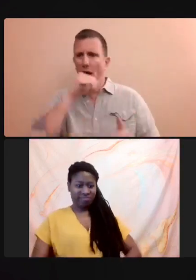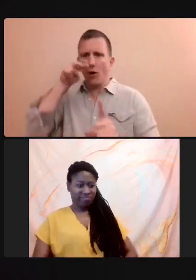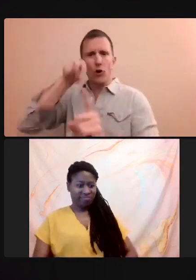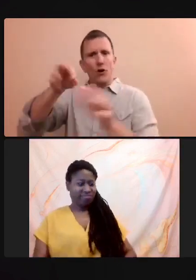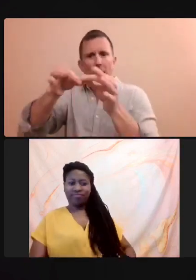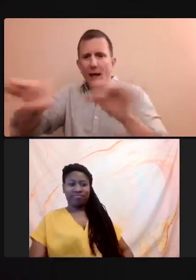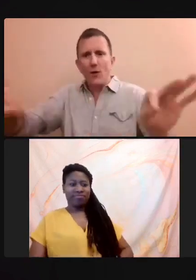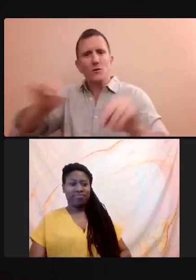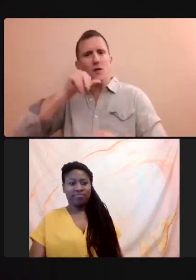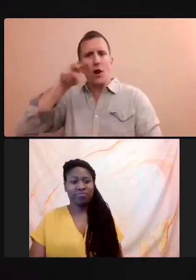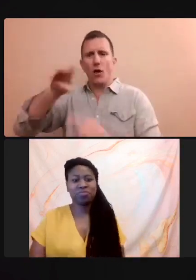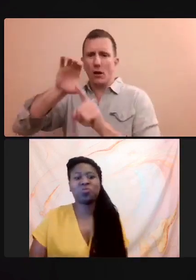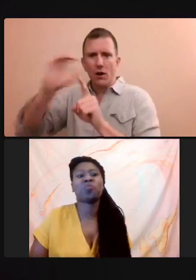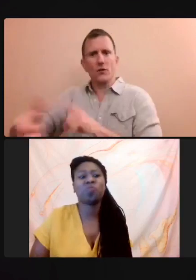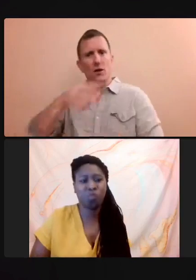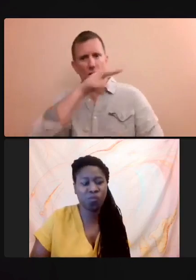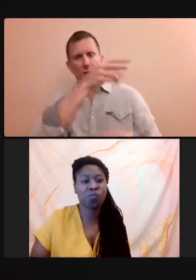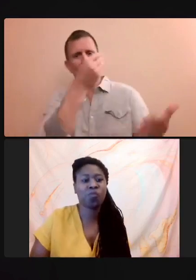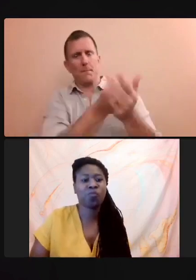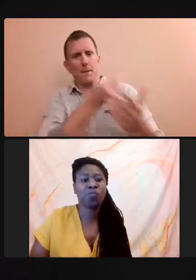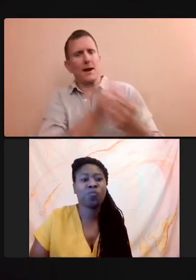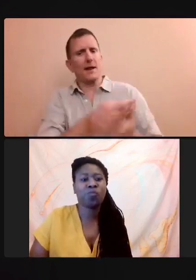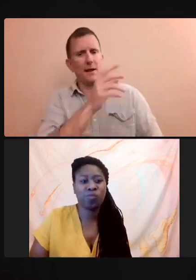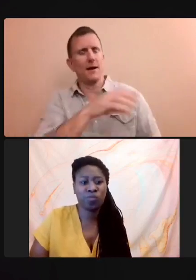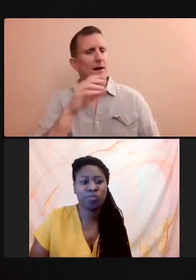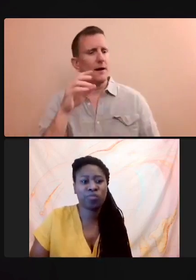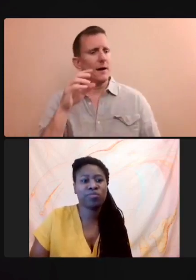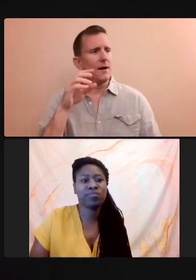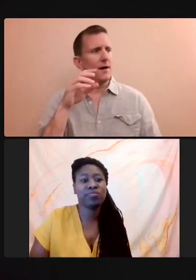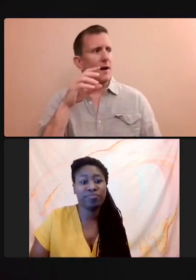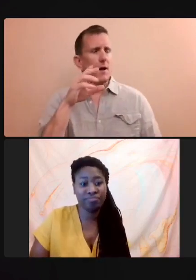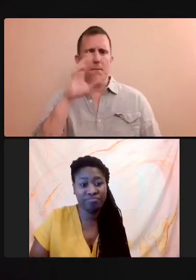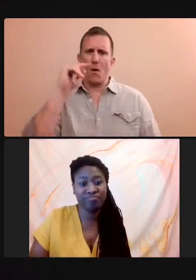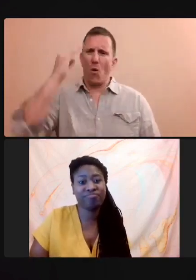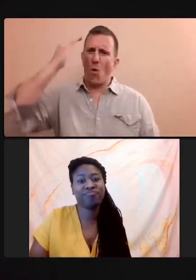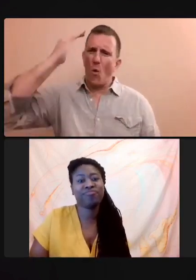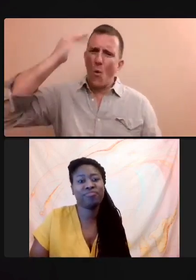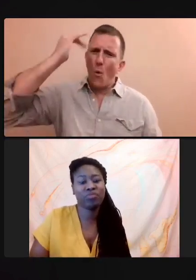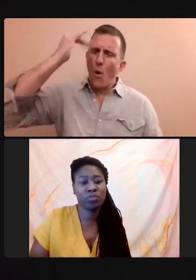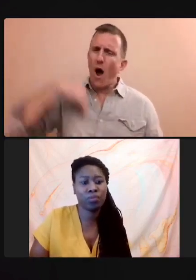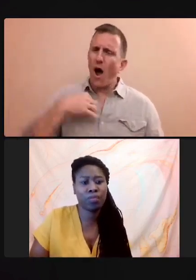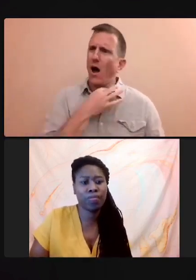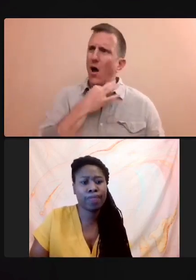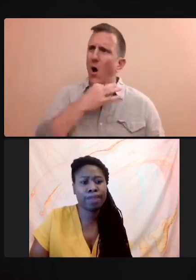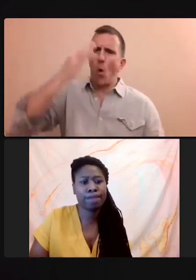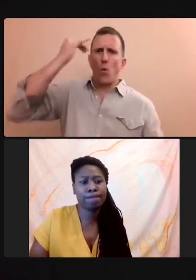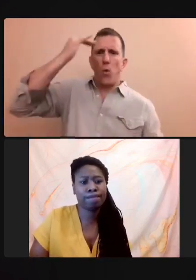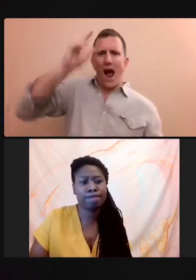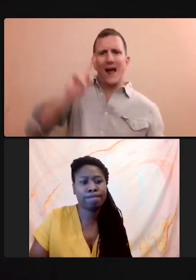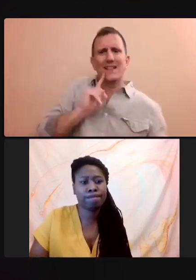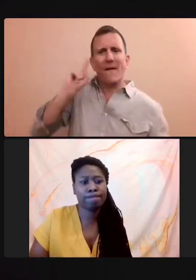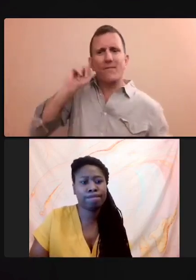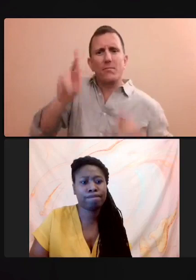to teach ASL over social media or in general. And I don't know.